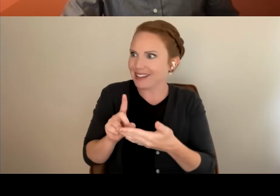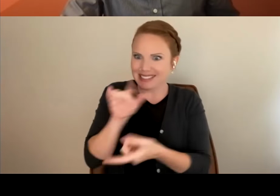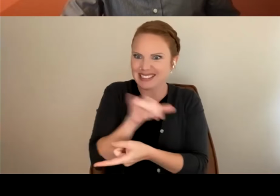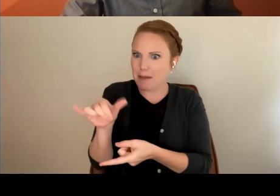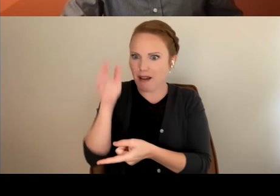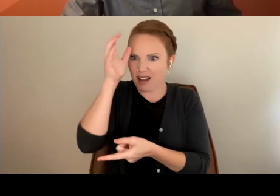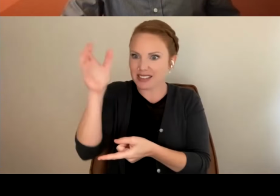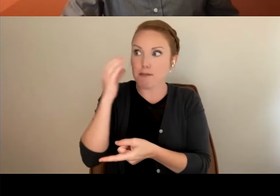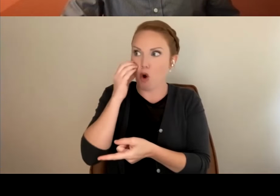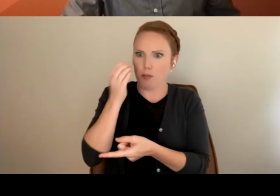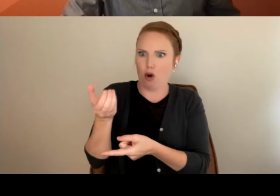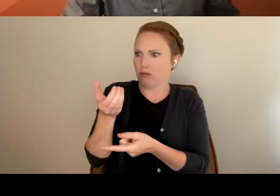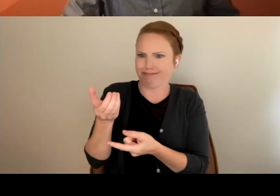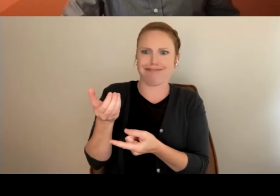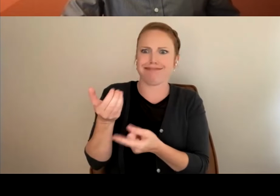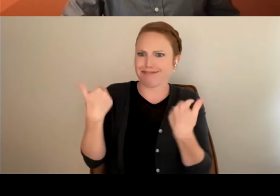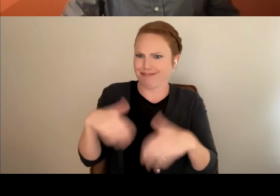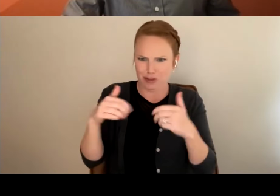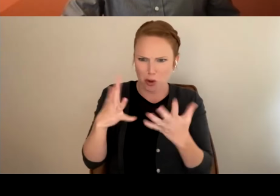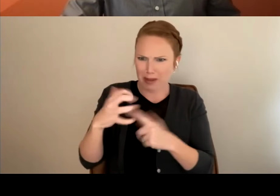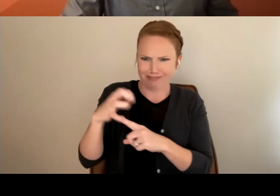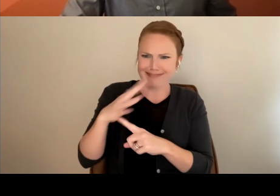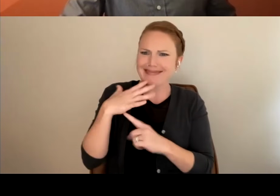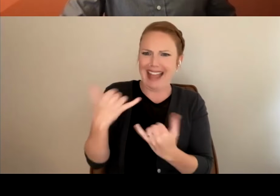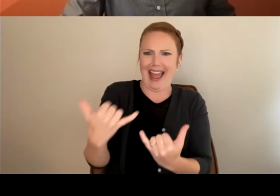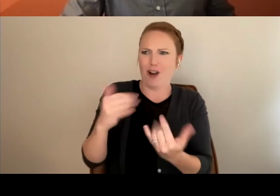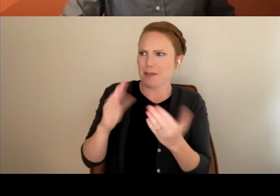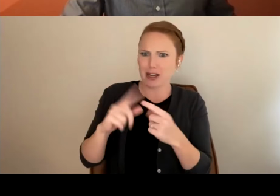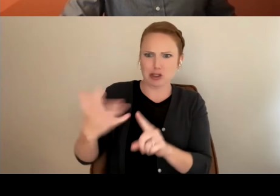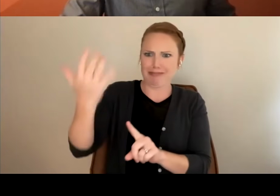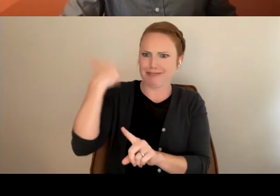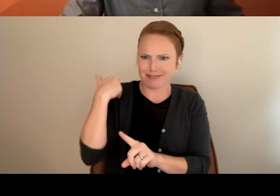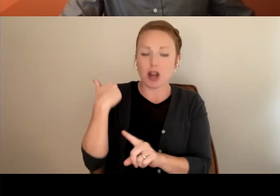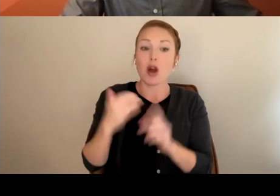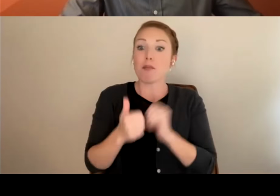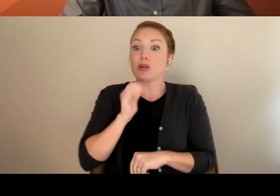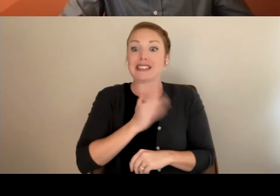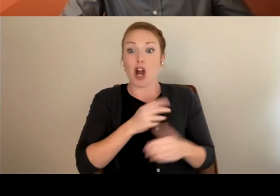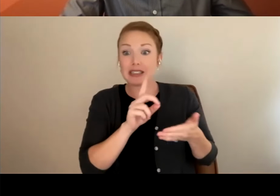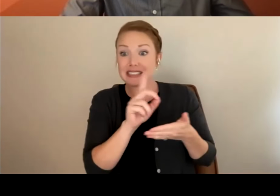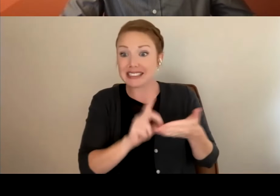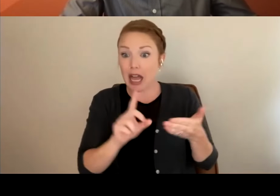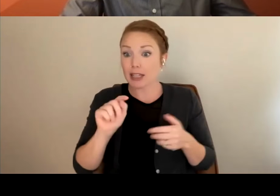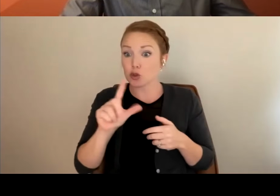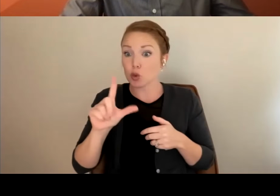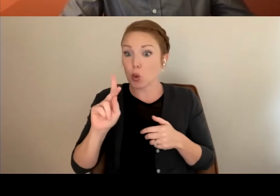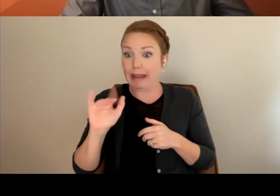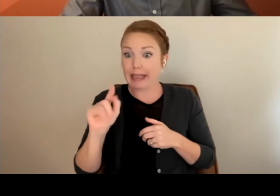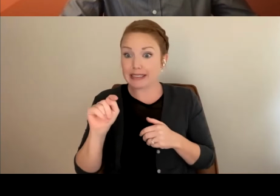further along today than it used to be - most of our design toolkits in UX are really quite